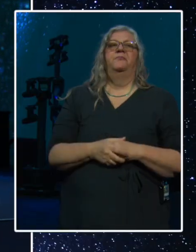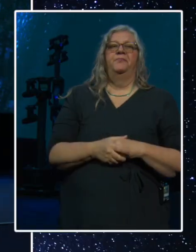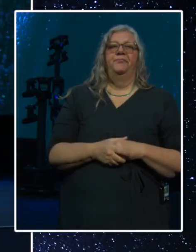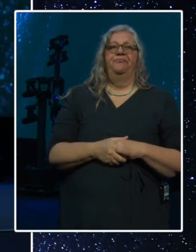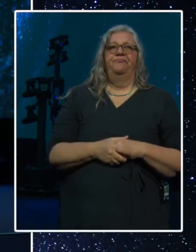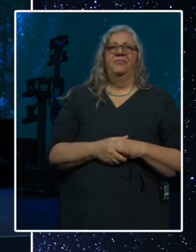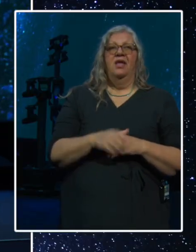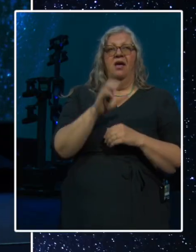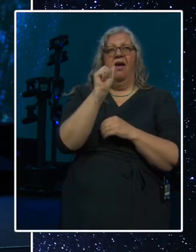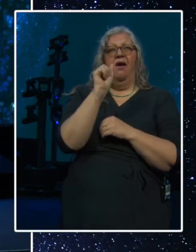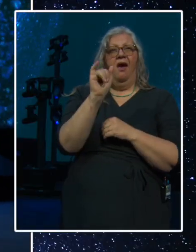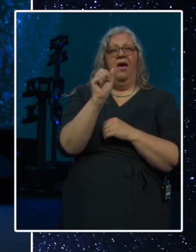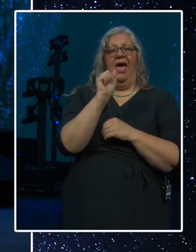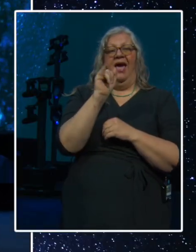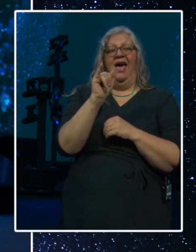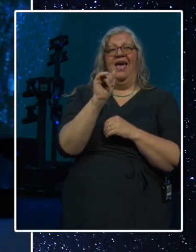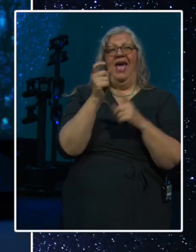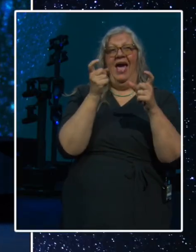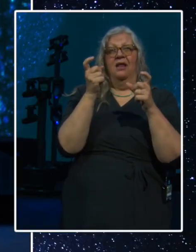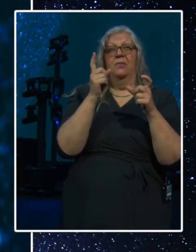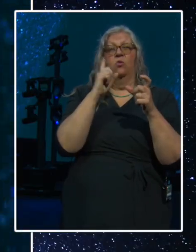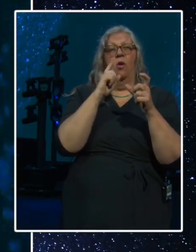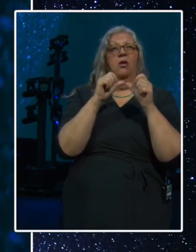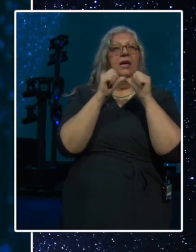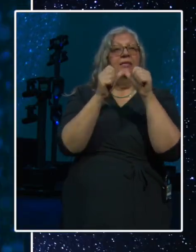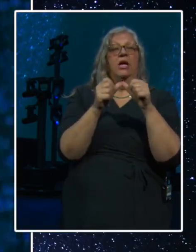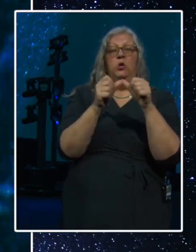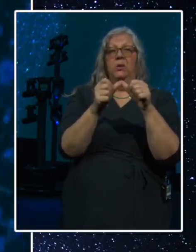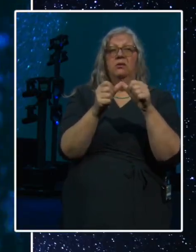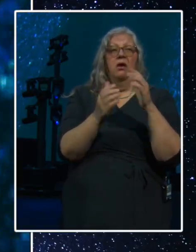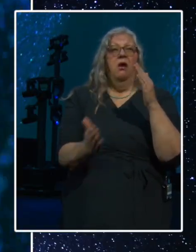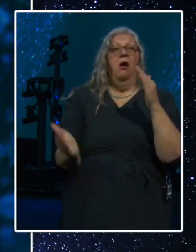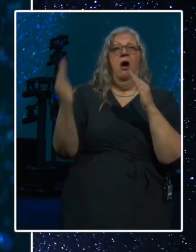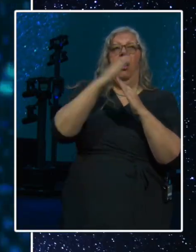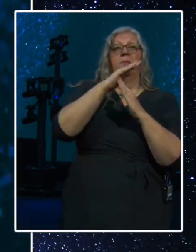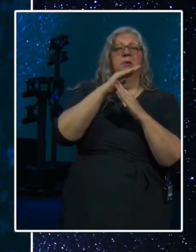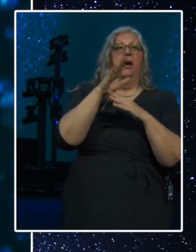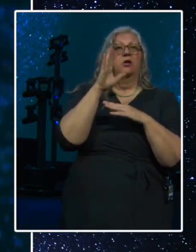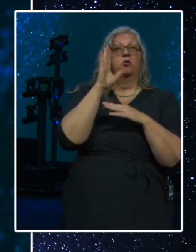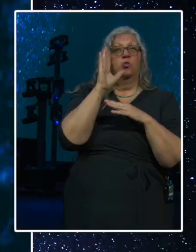These AI admins will continuously optimize your infrastructure and resolve issues,